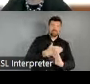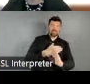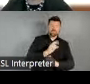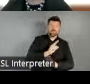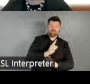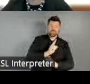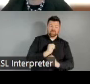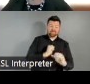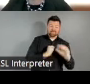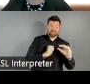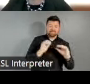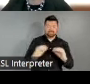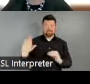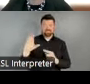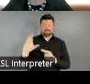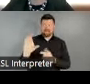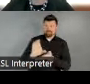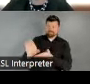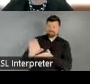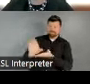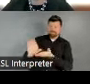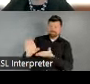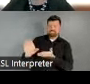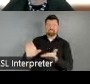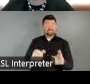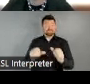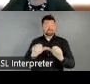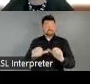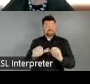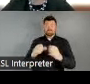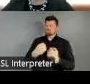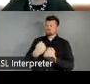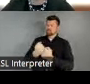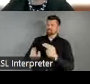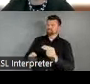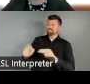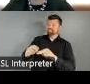to these funding increases to local arts agencies, we're currently conducting a two-year study in